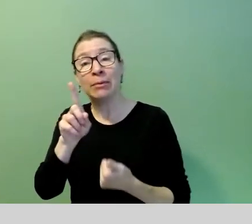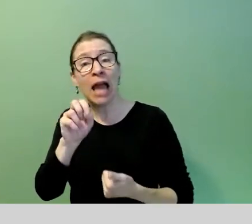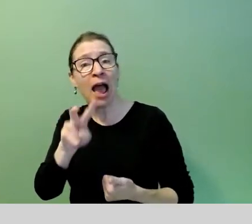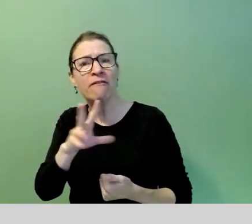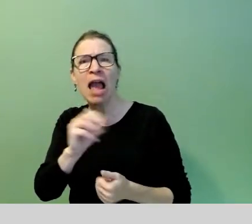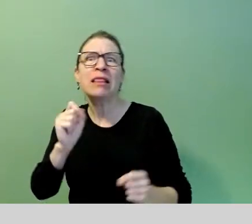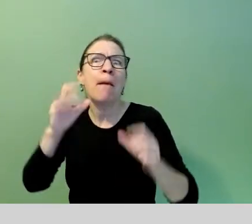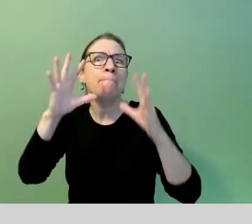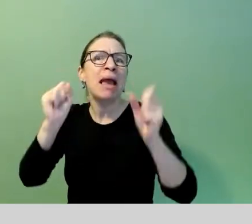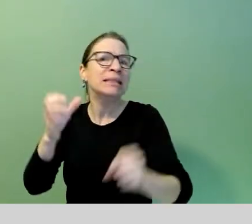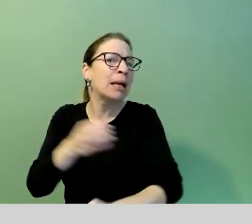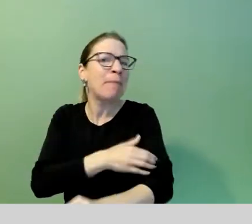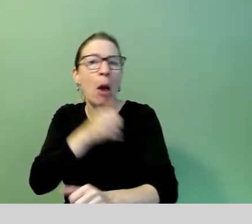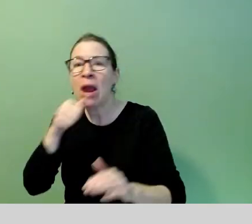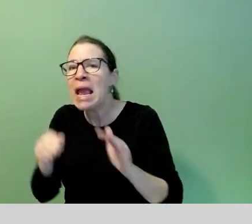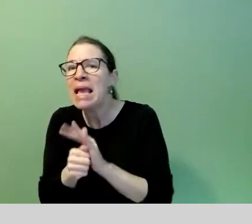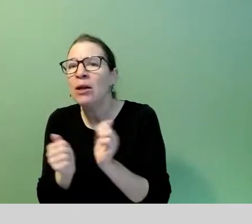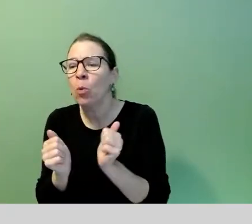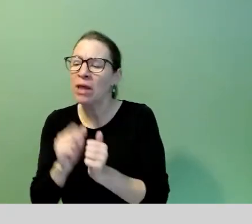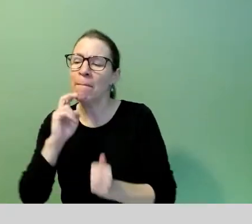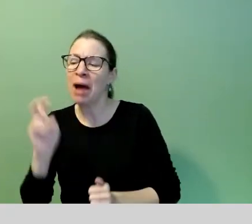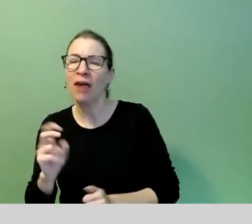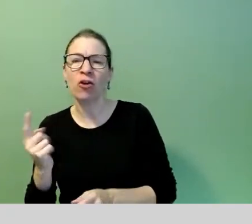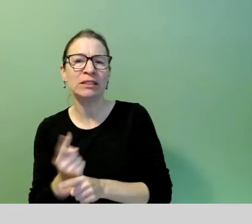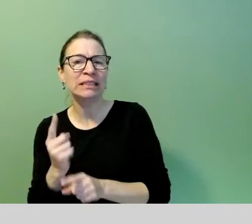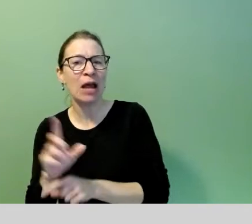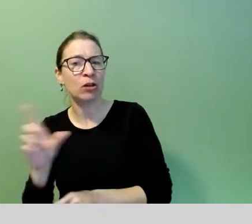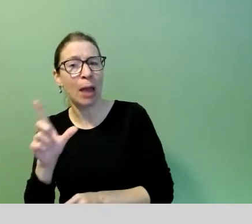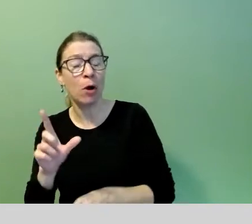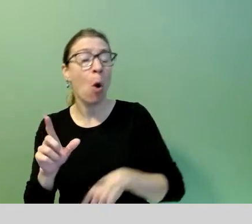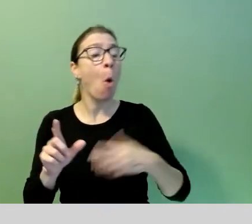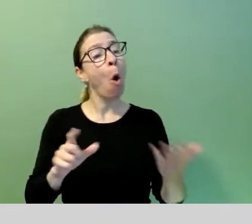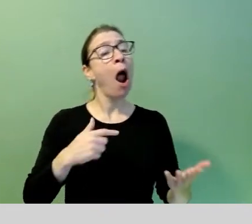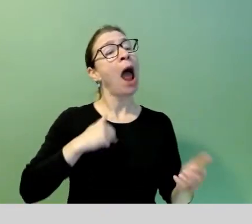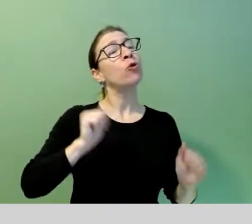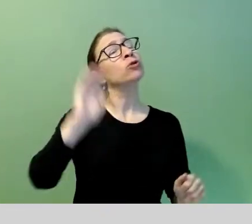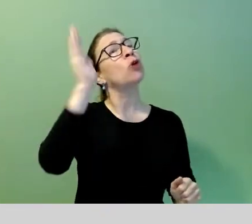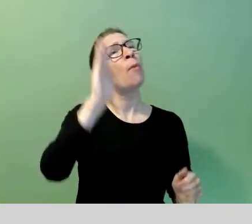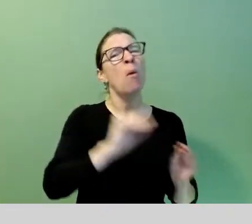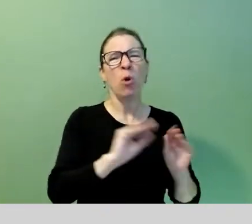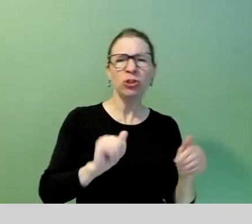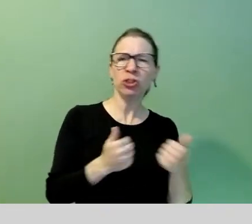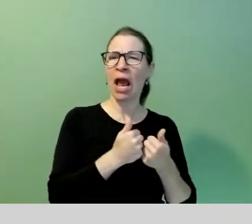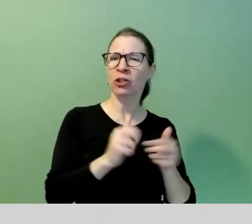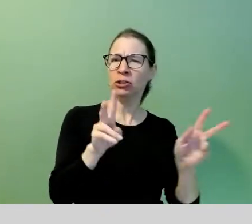hidden in the corners of the Python standard library. Or I might talk about harder topics like coming out as trans,